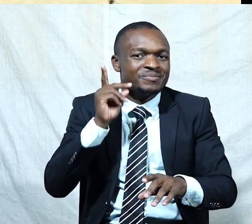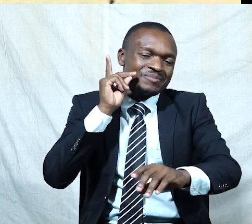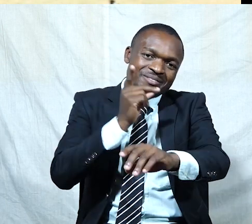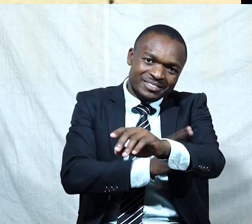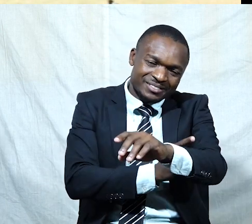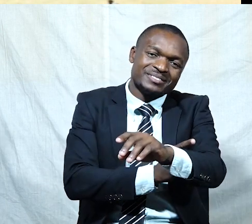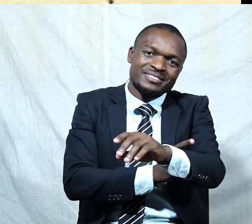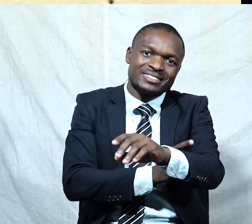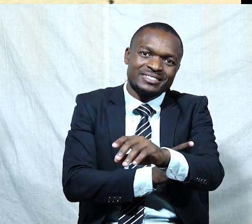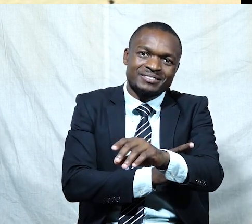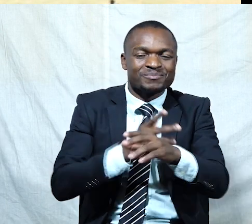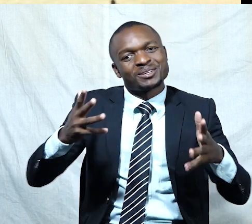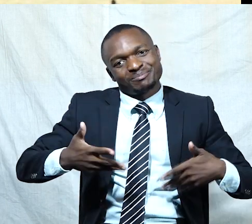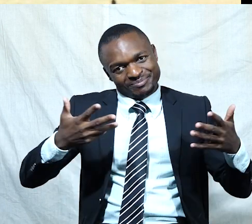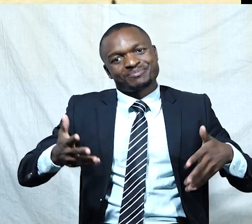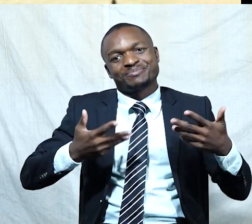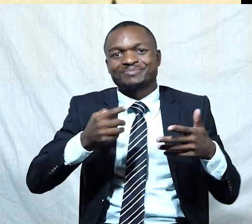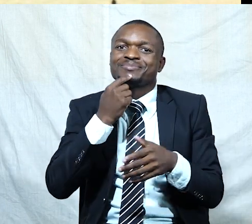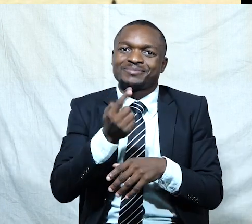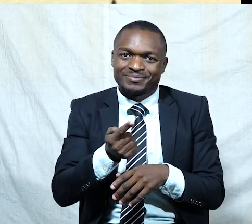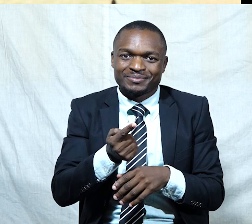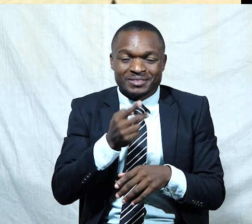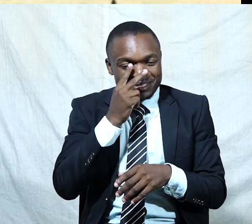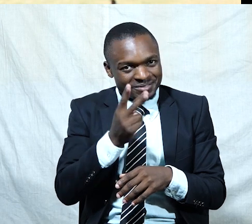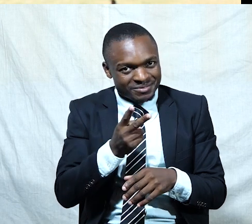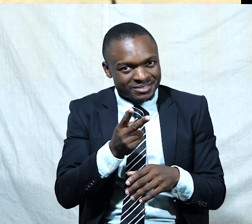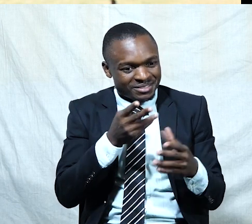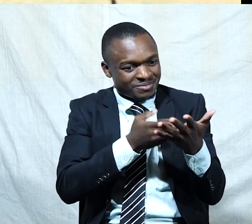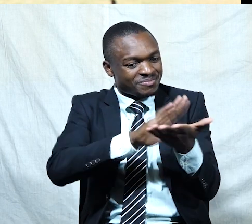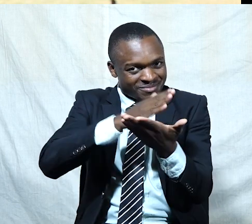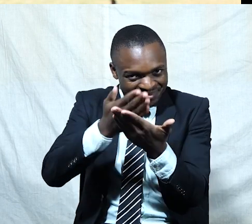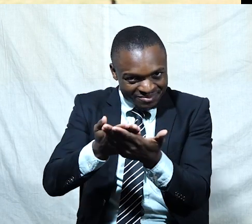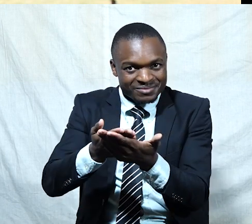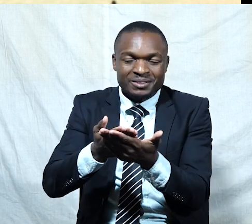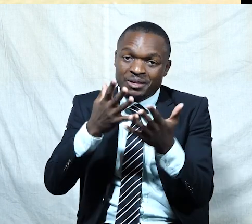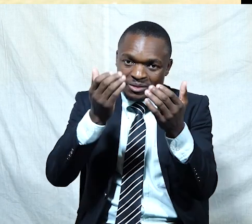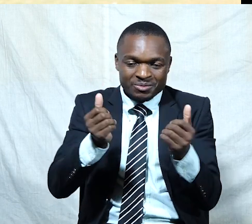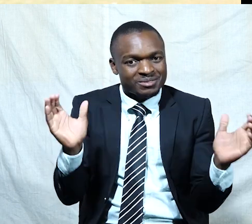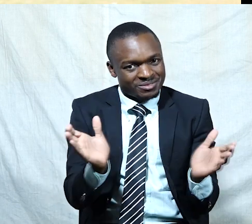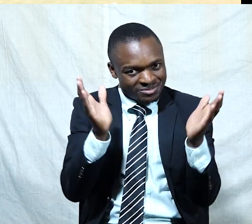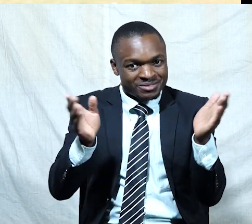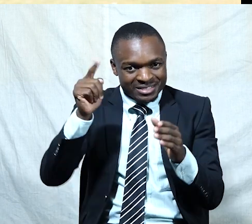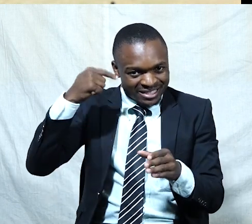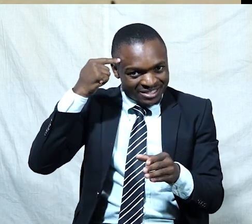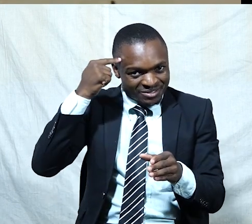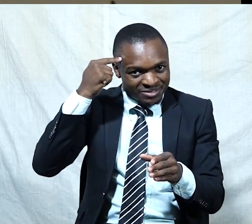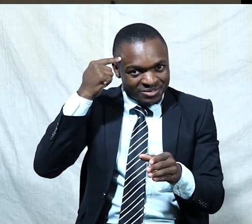So we are very happy to see such interpretation. And we would like to encourage the government to say we need more.